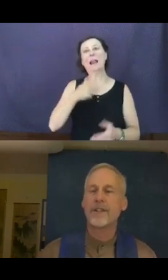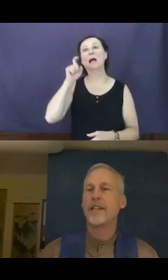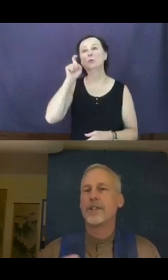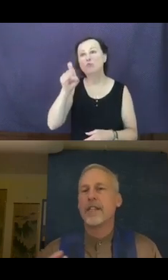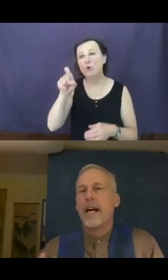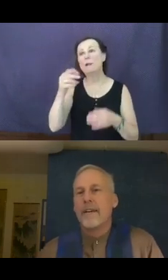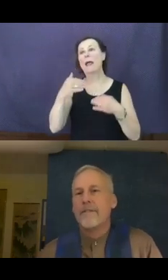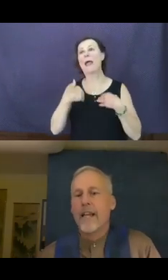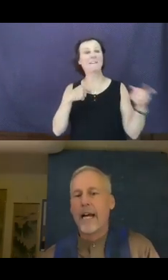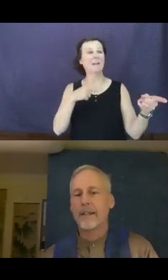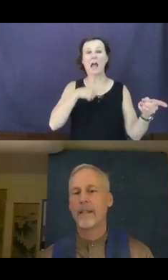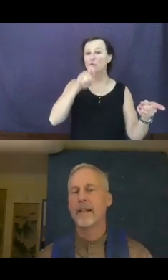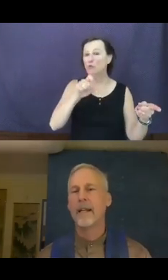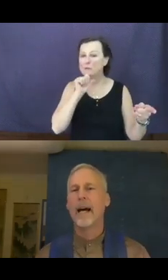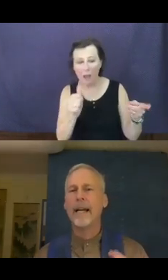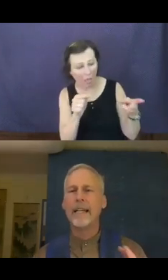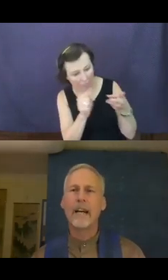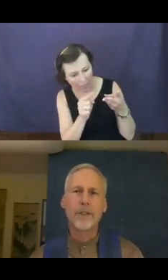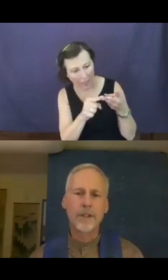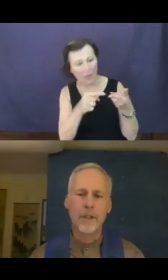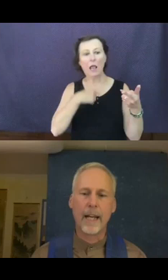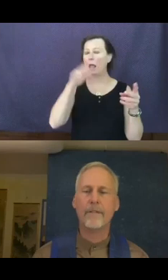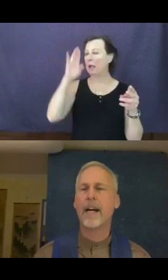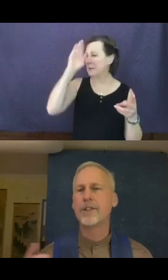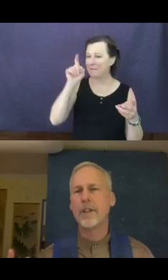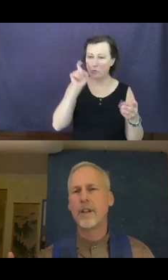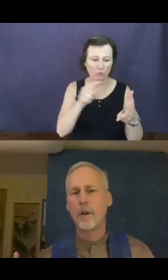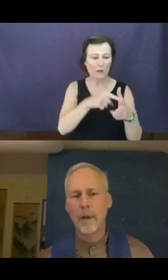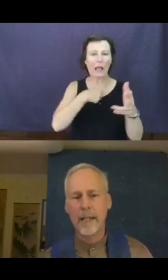should not have that. I never should have. I should already